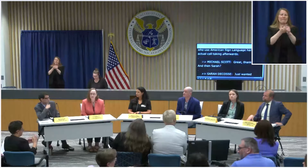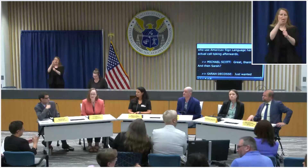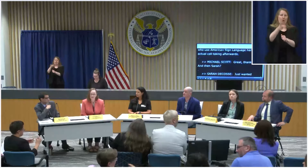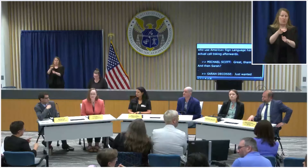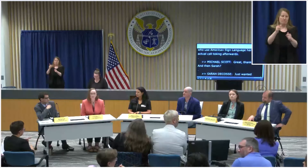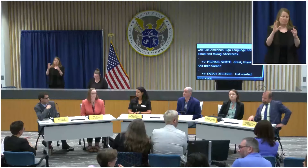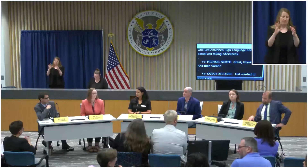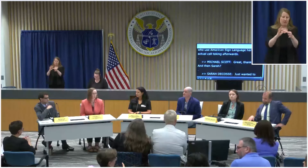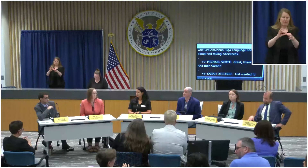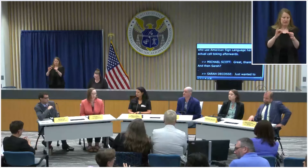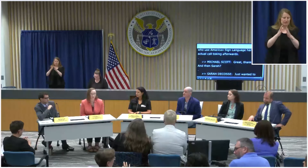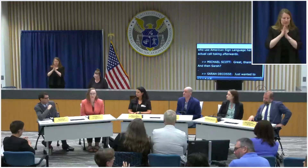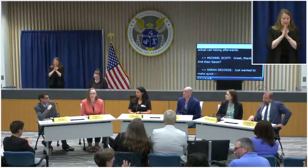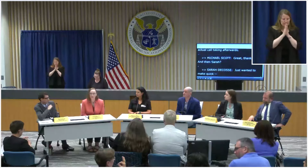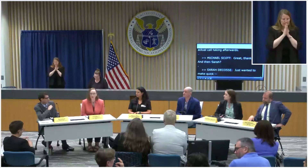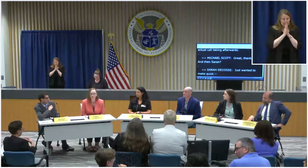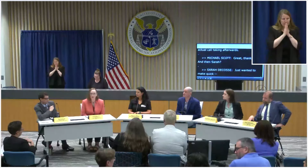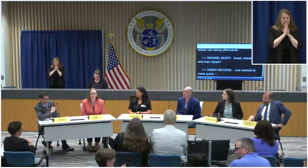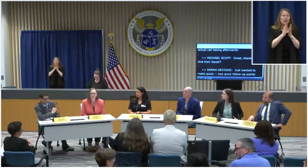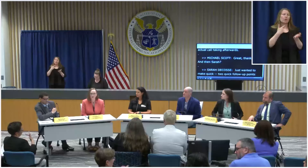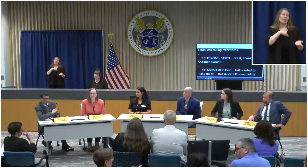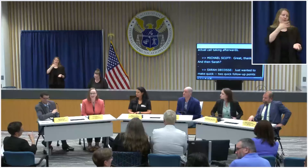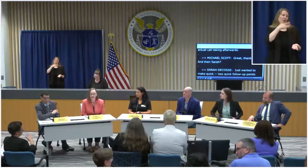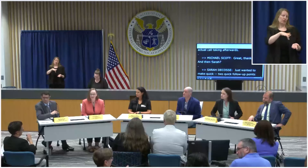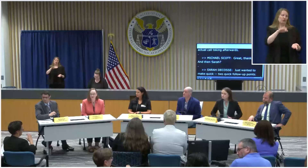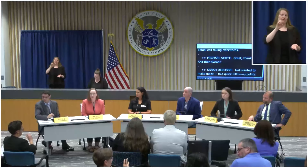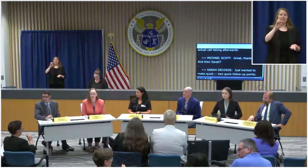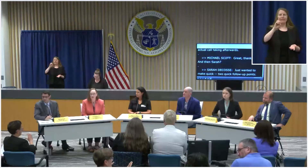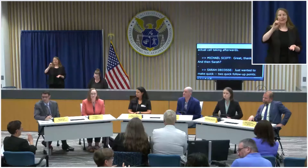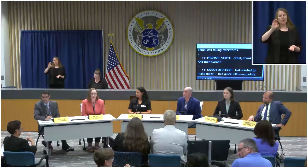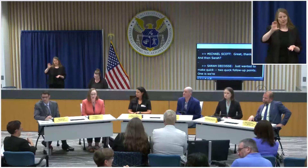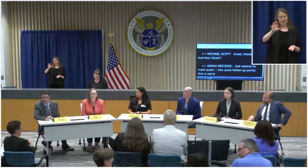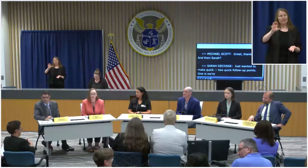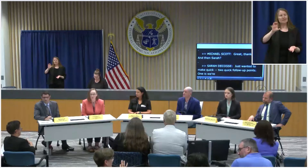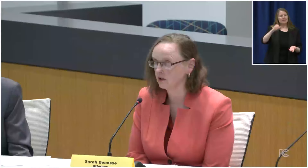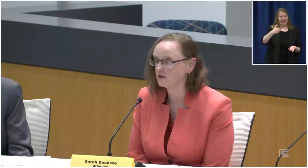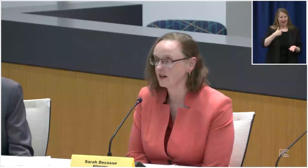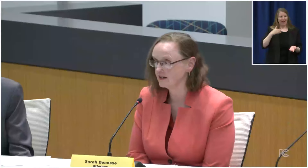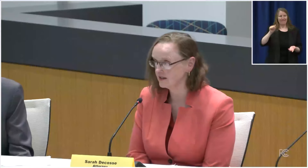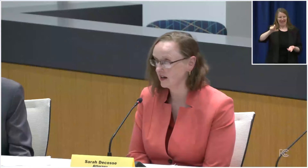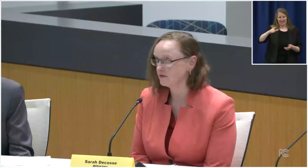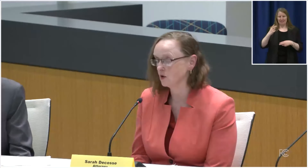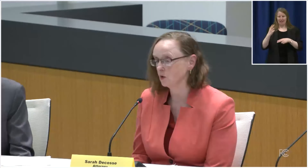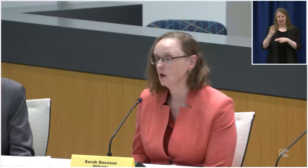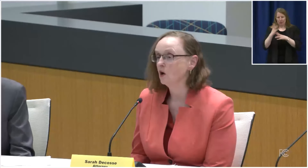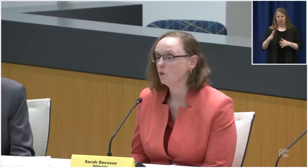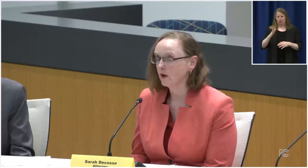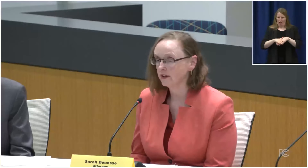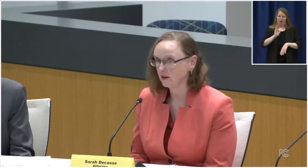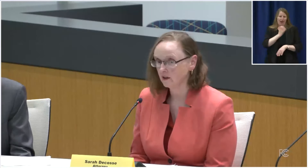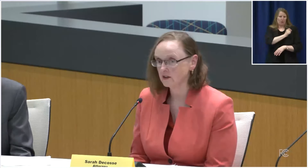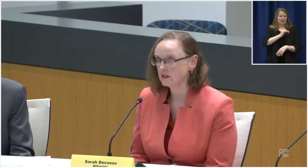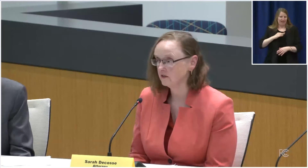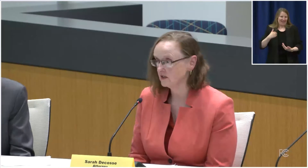JUST WANTED TO MAKE QUICK -- TWO QUICK FOLLOW-UP POINTS. ONE IS WE'RE FORTUNATE